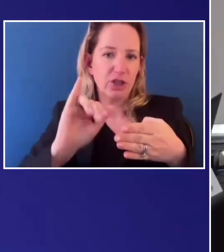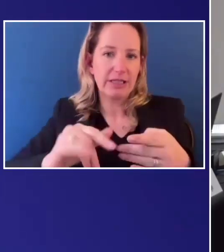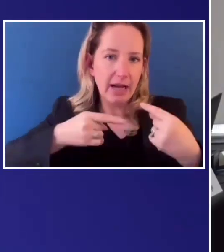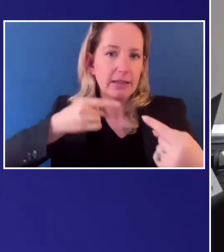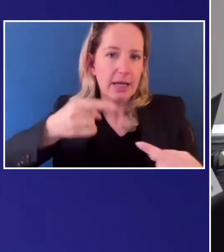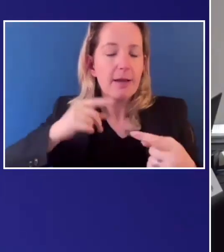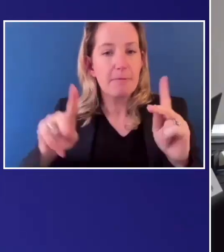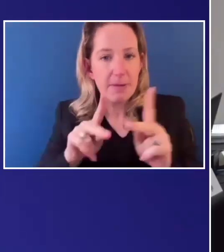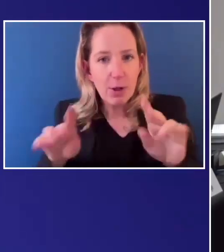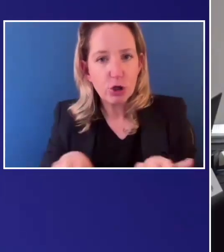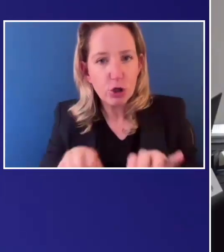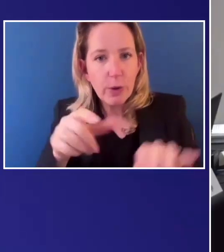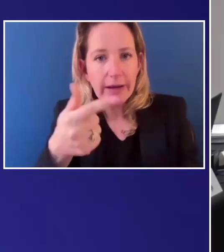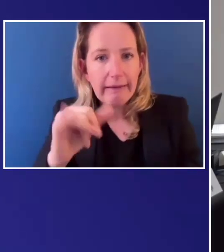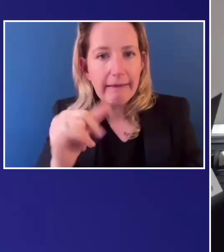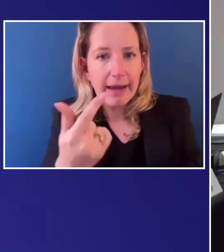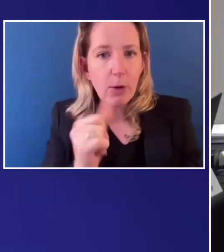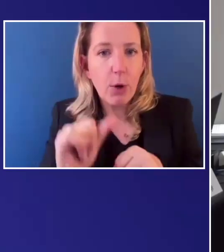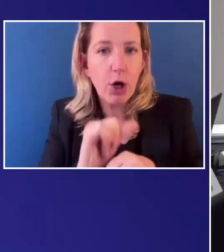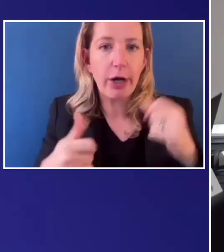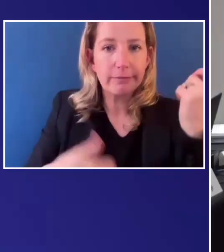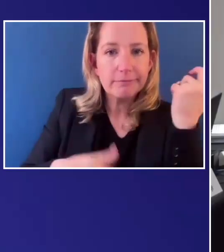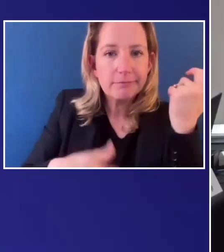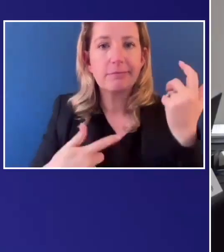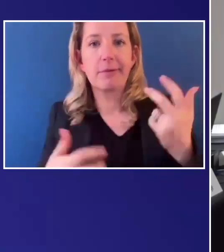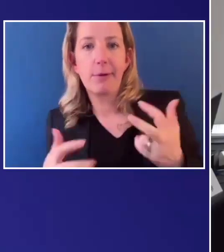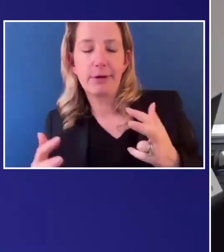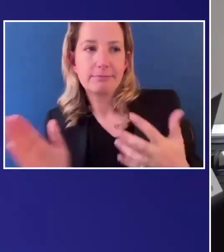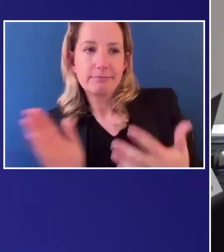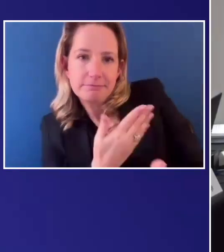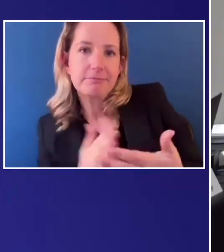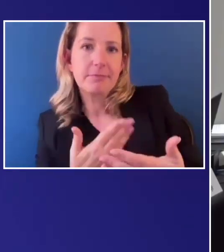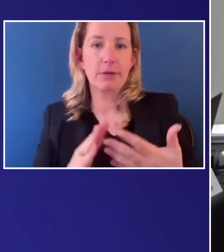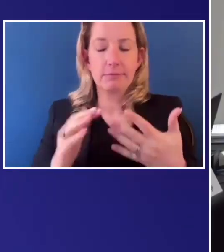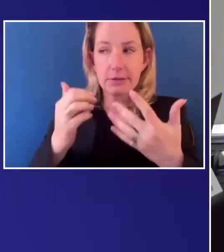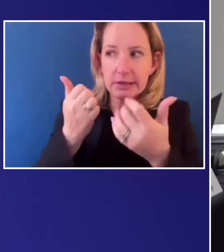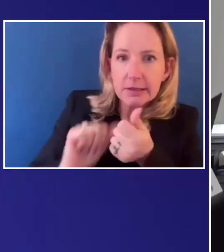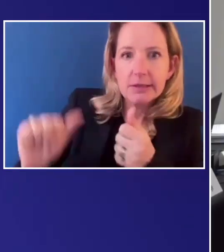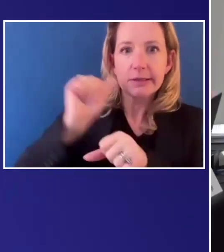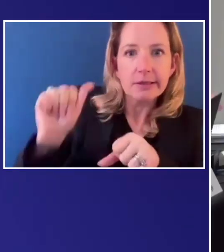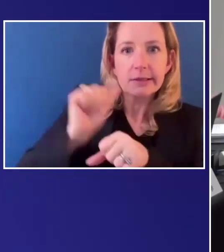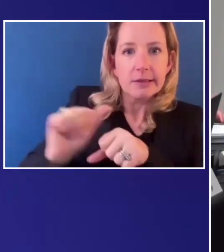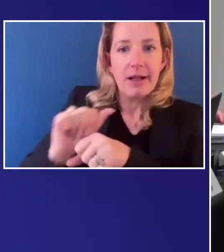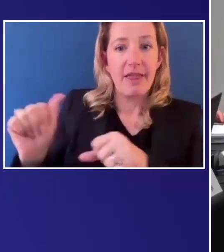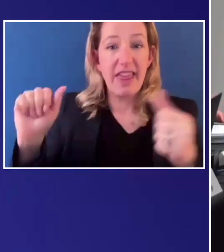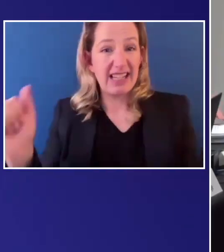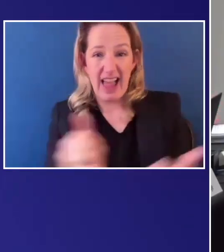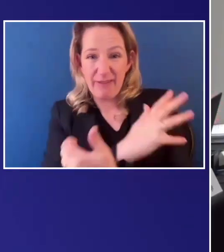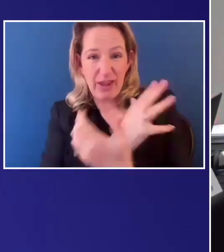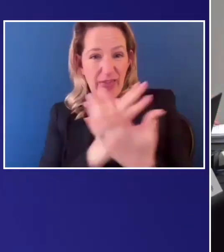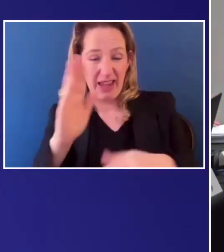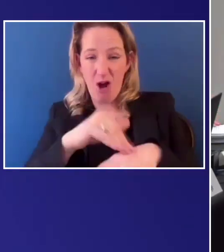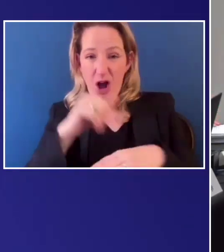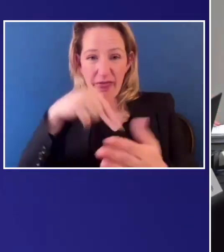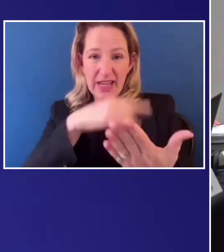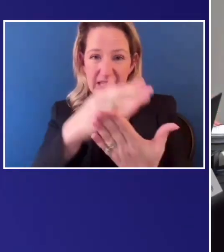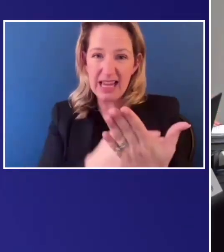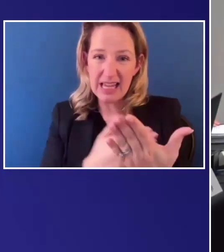are doing gig work, particularly again, early in their careers. I mean, that accounts for almost everything on this list except for just a couple.